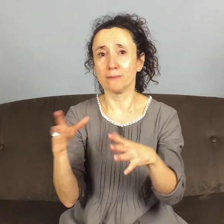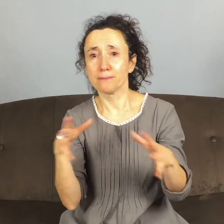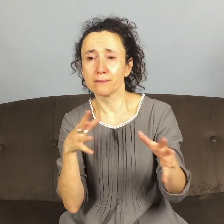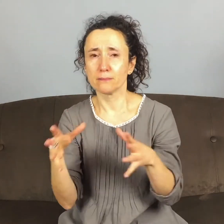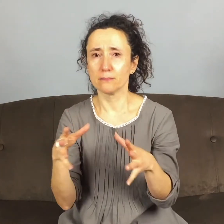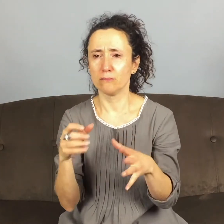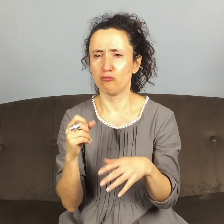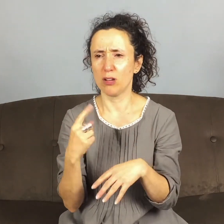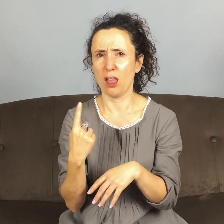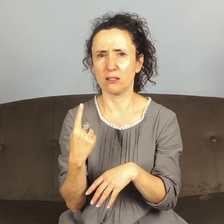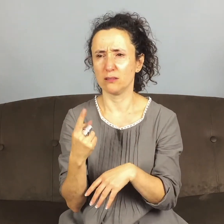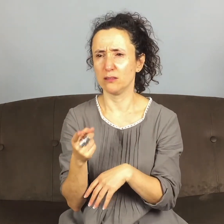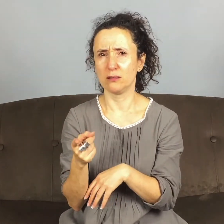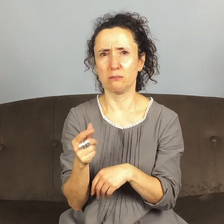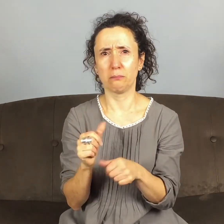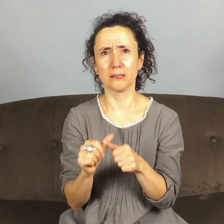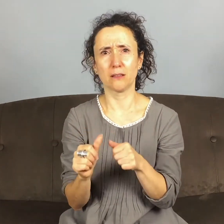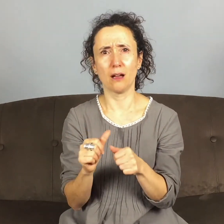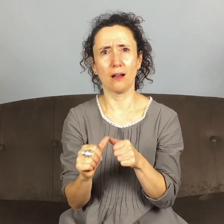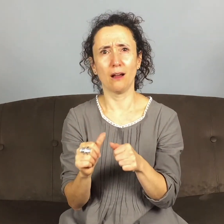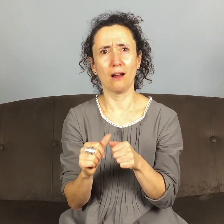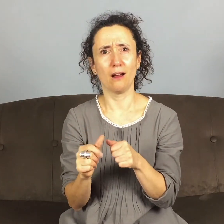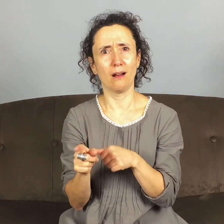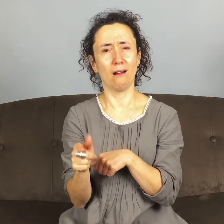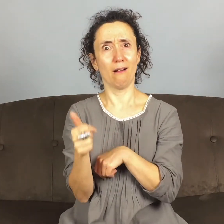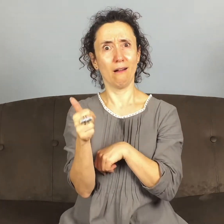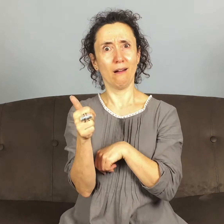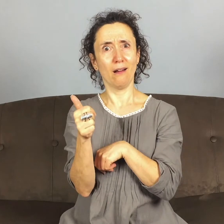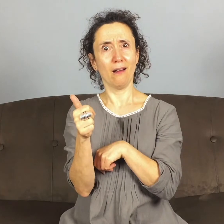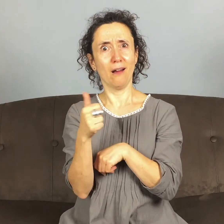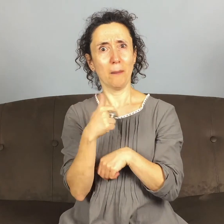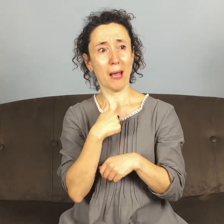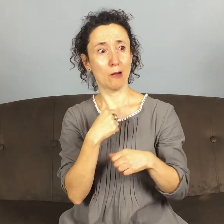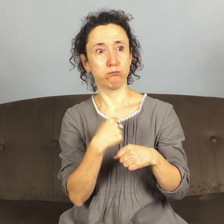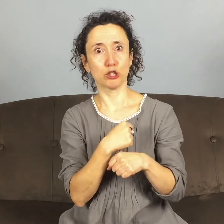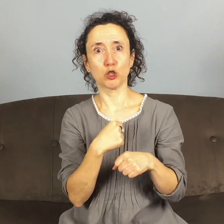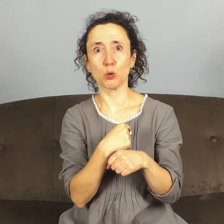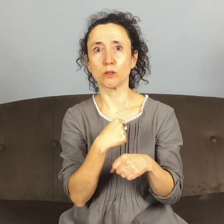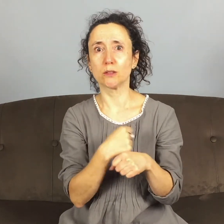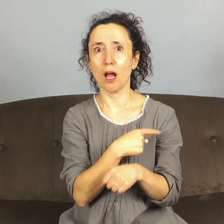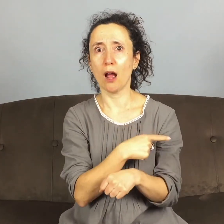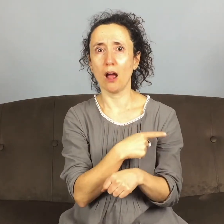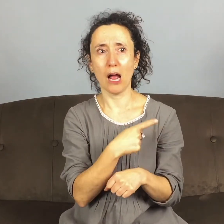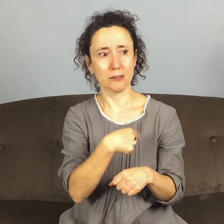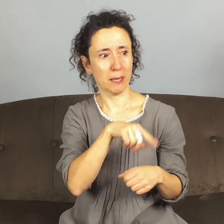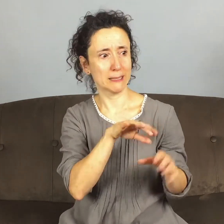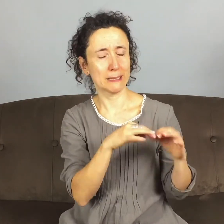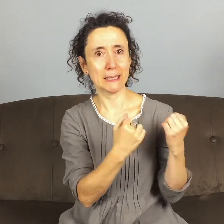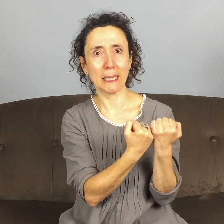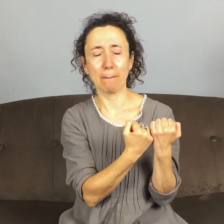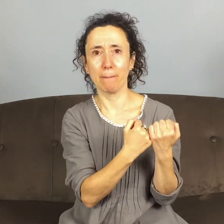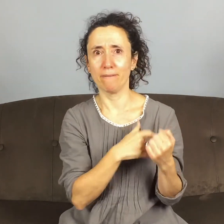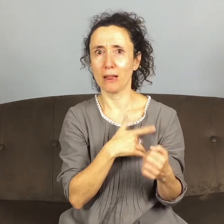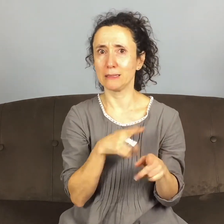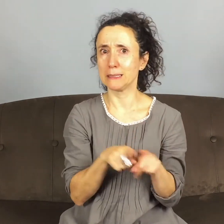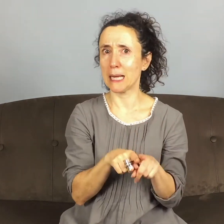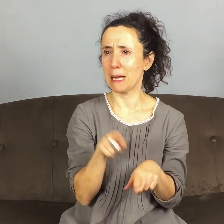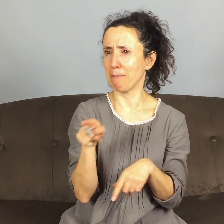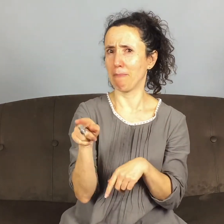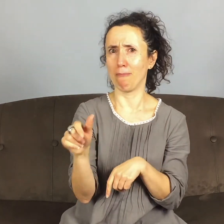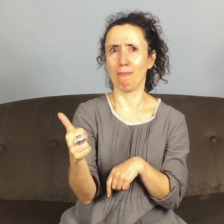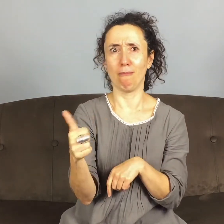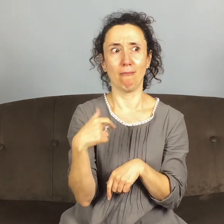She was brilliant in that week and myself, my Producer and my team all felt the same.